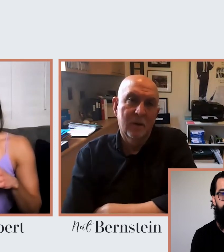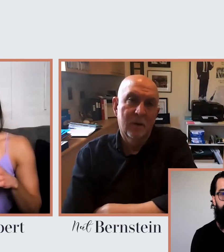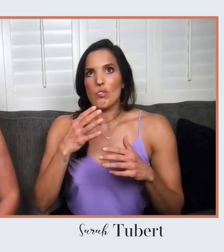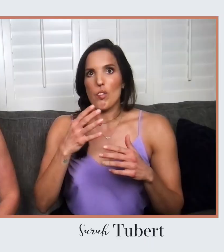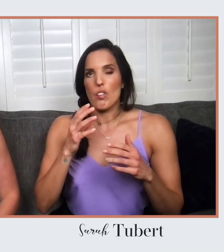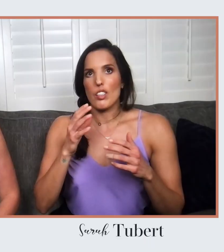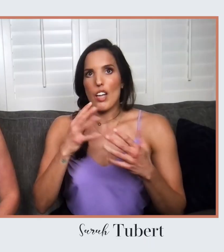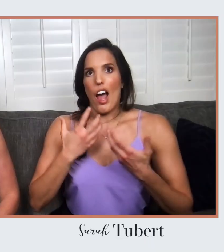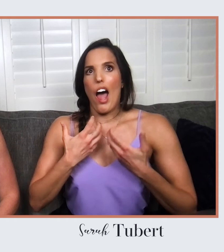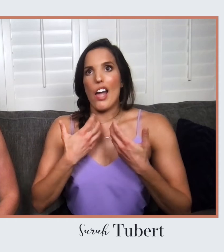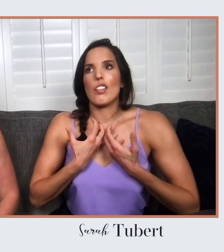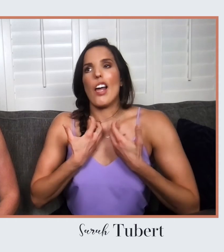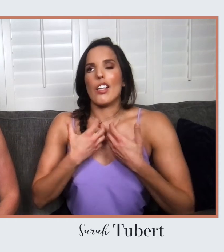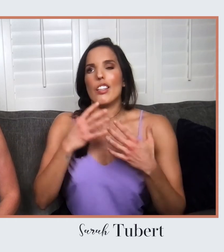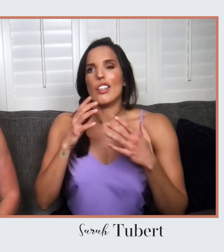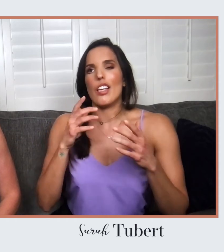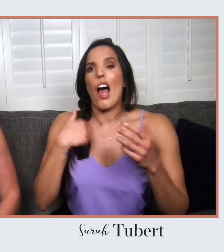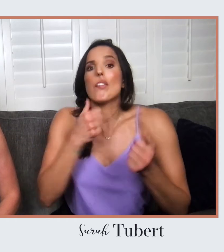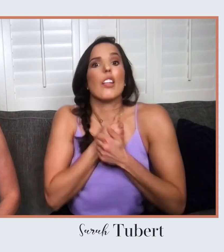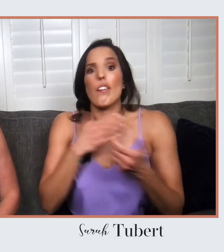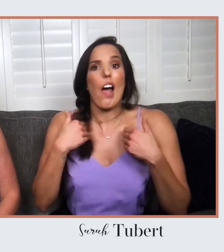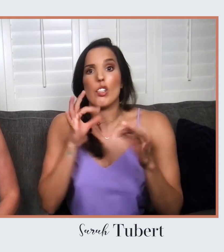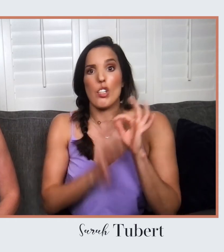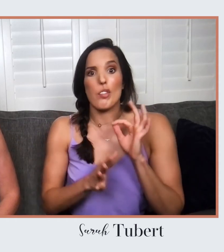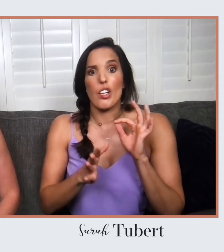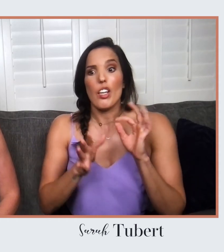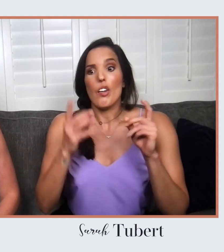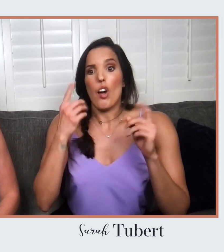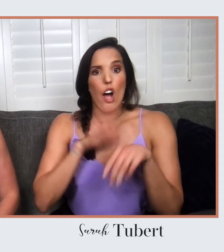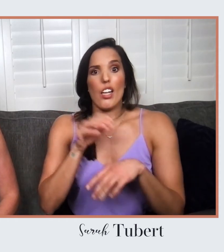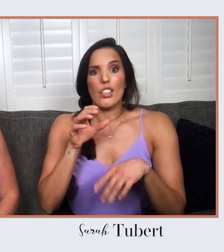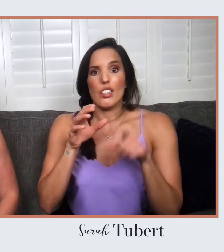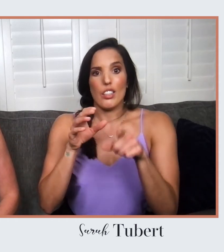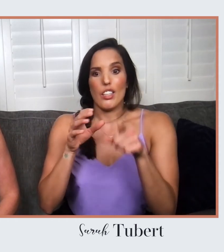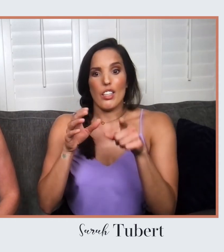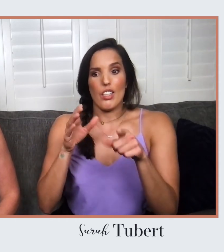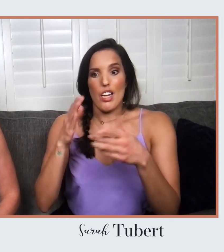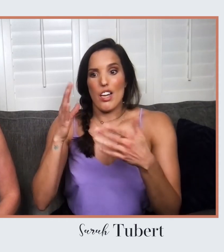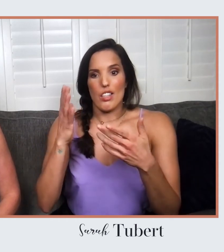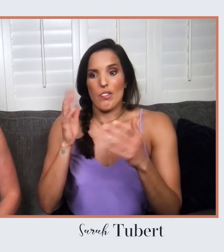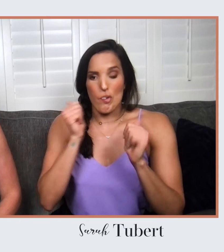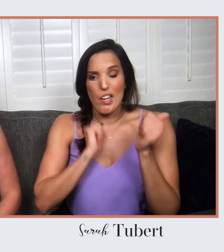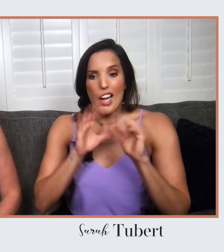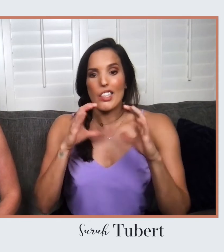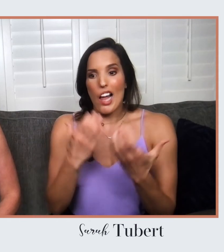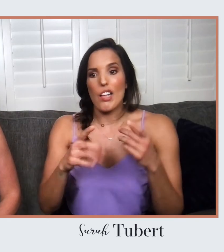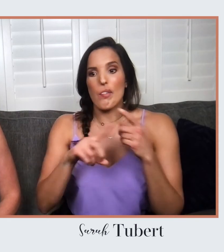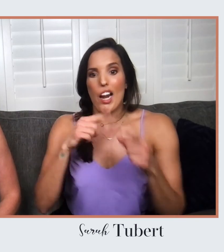because I'm, I kind of, I would love to have an interpreter on for my acting class,